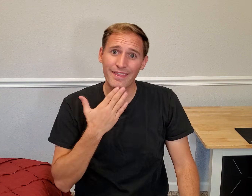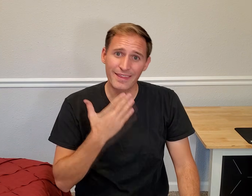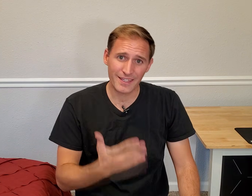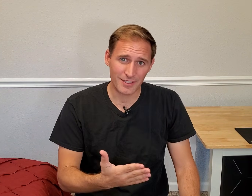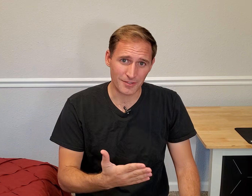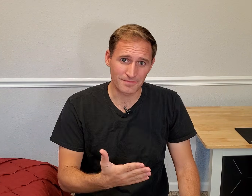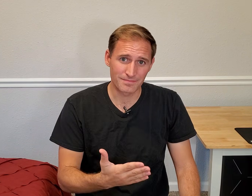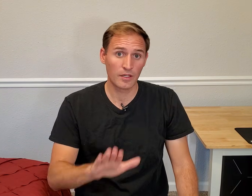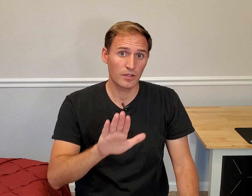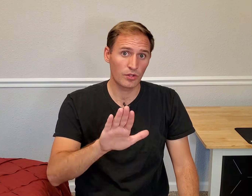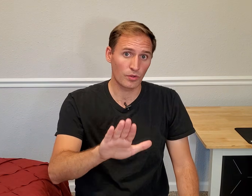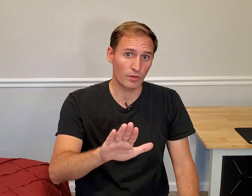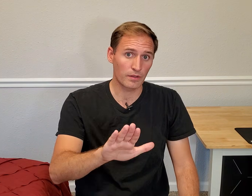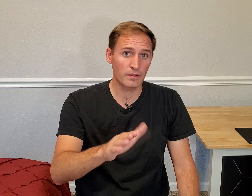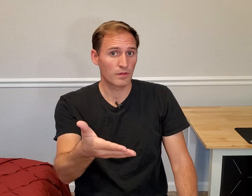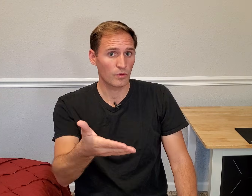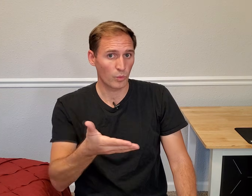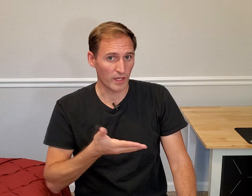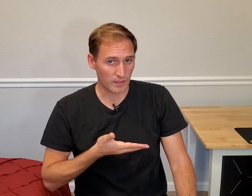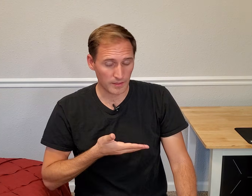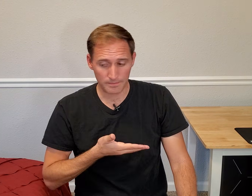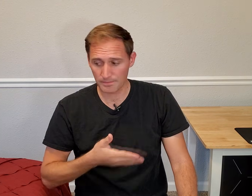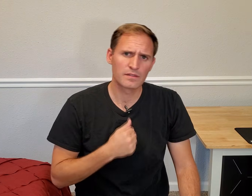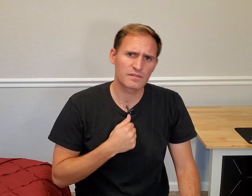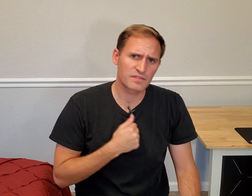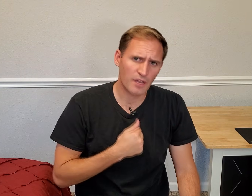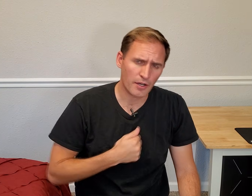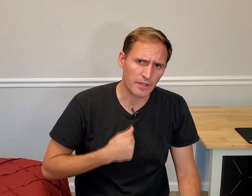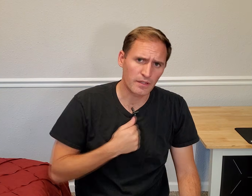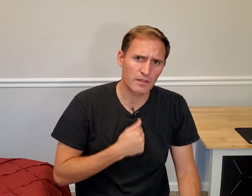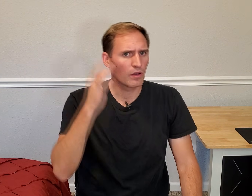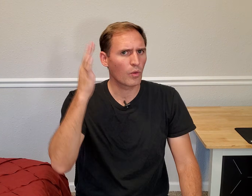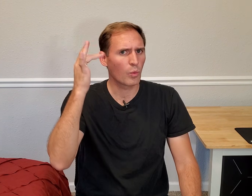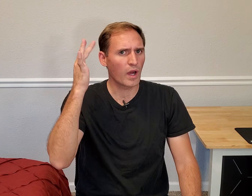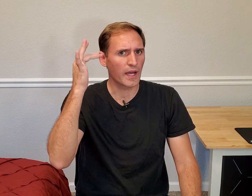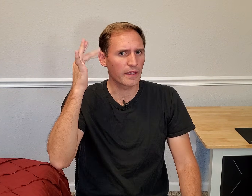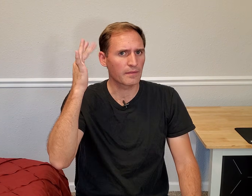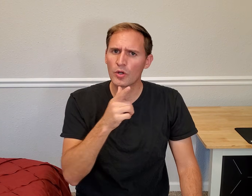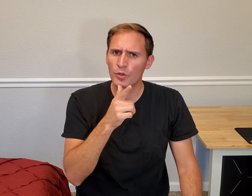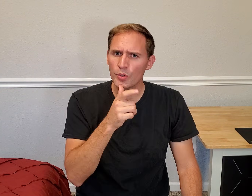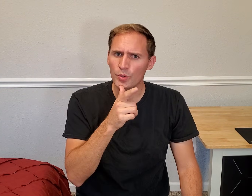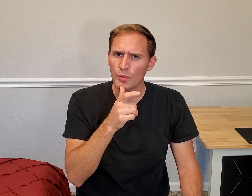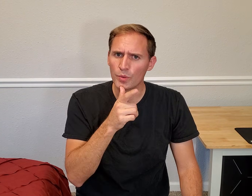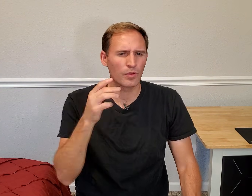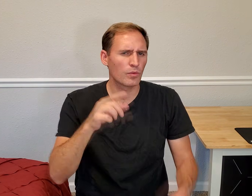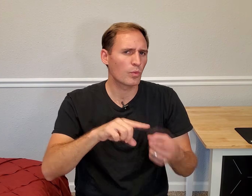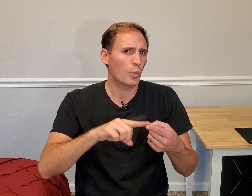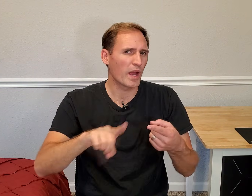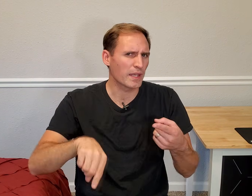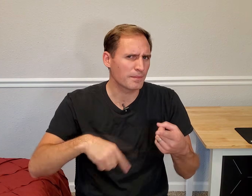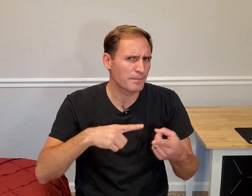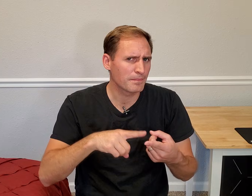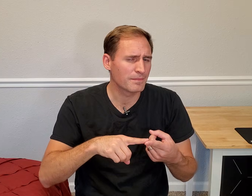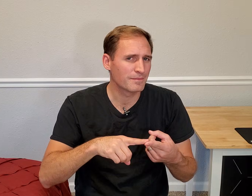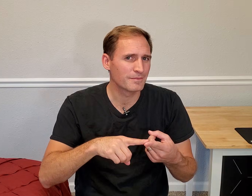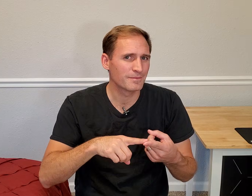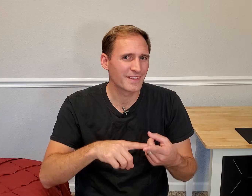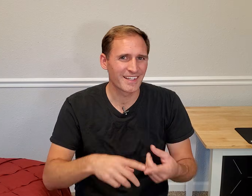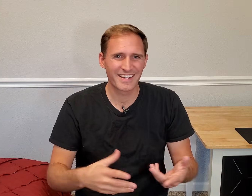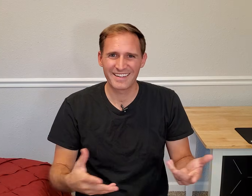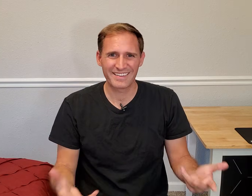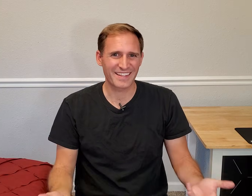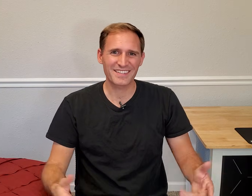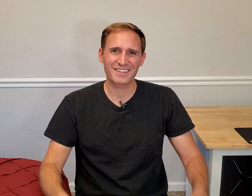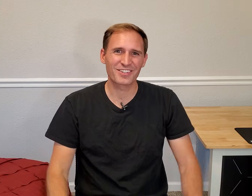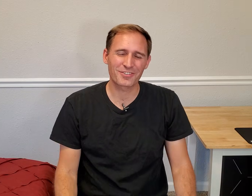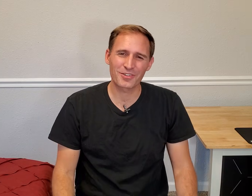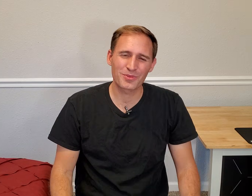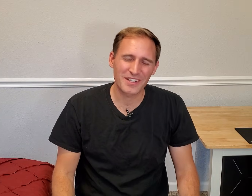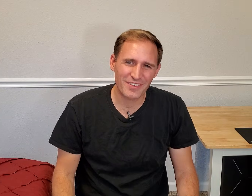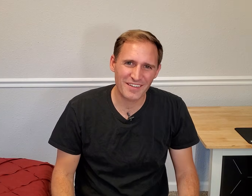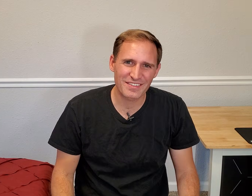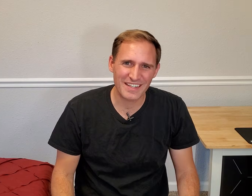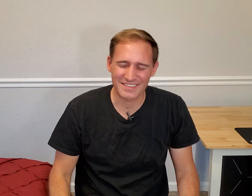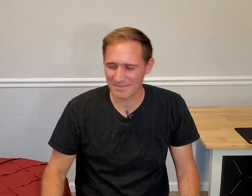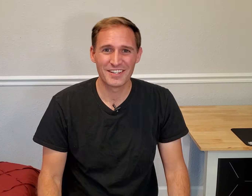thank you your welcome sorry why who when. That's it! Those are the 25 signs. So